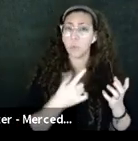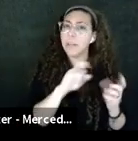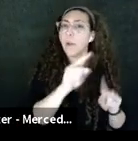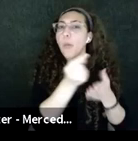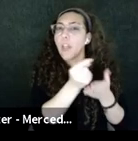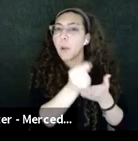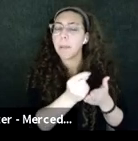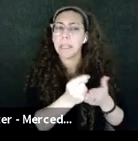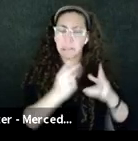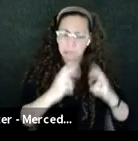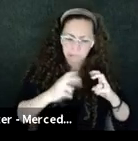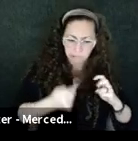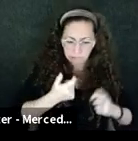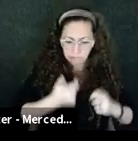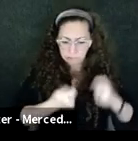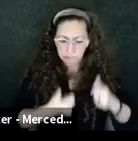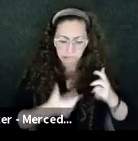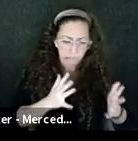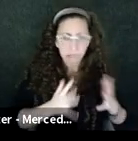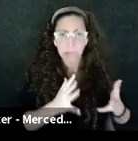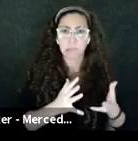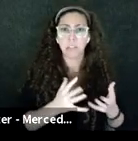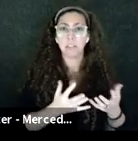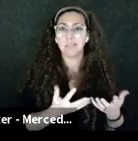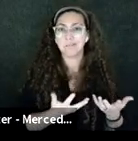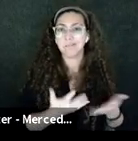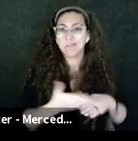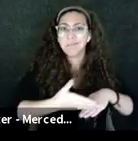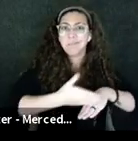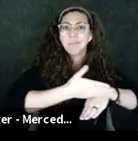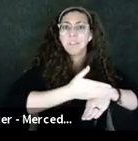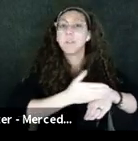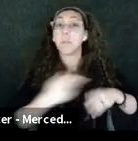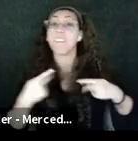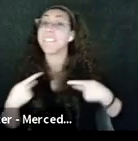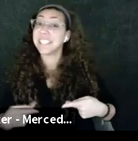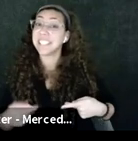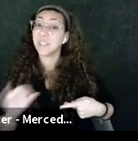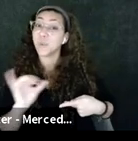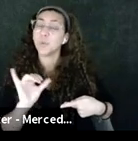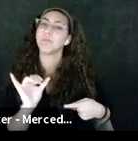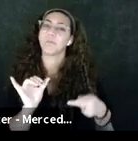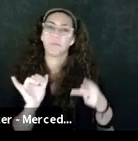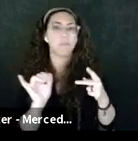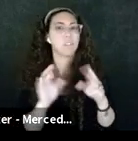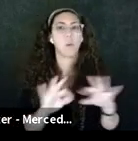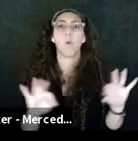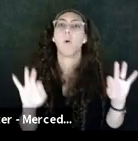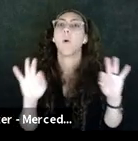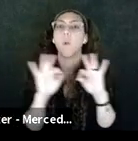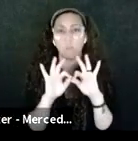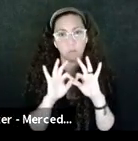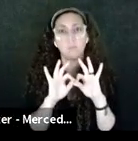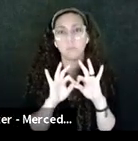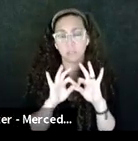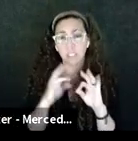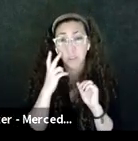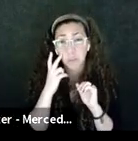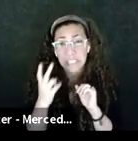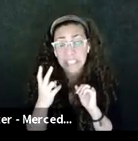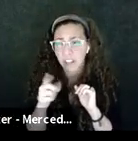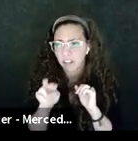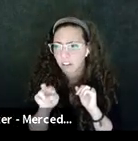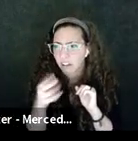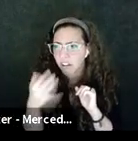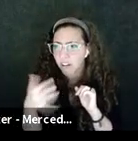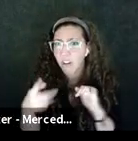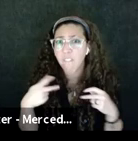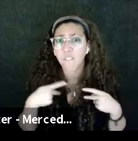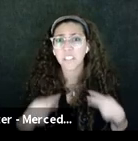Jason Williams: But understanding that it impacts us physically as well is hugely important. And when we see the, the rates of of physical ailments.